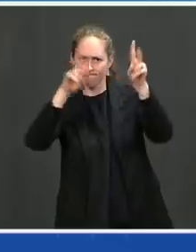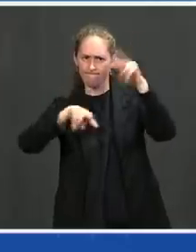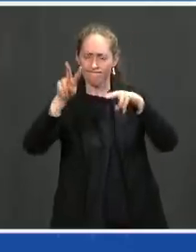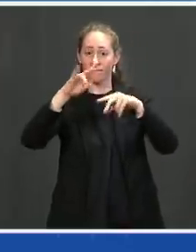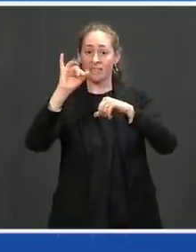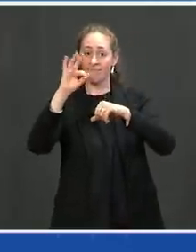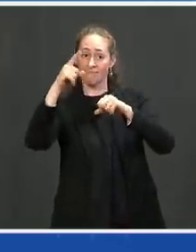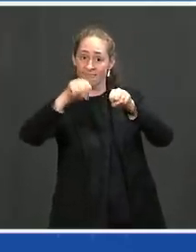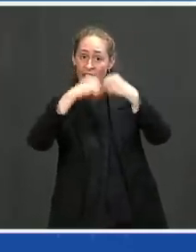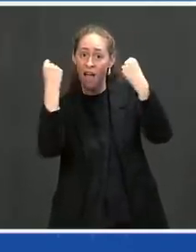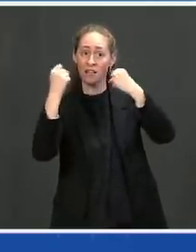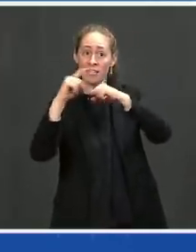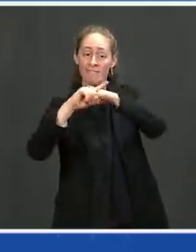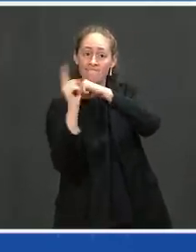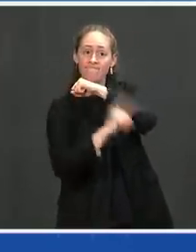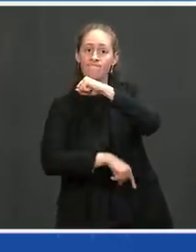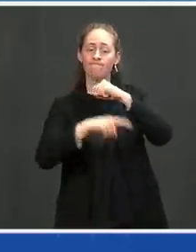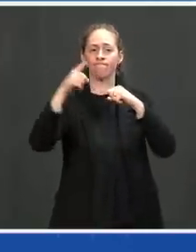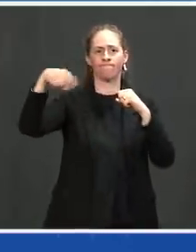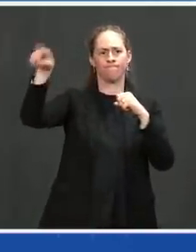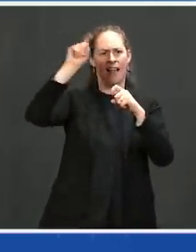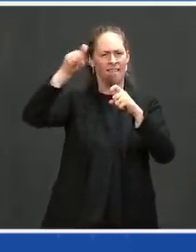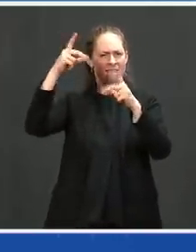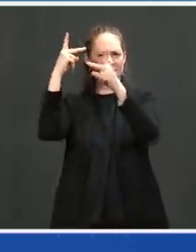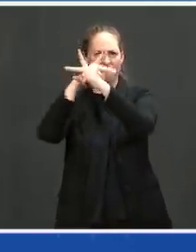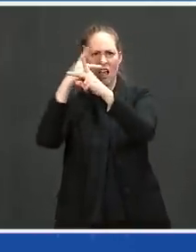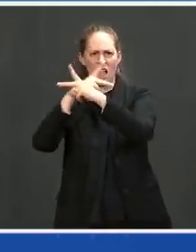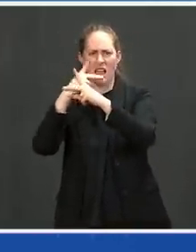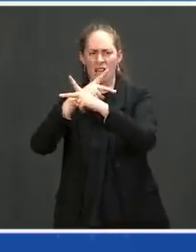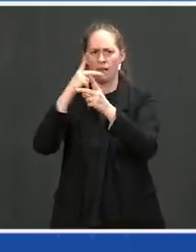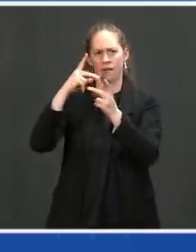And there will be responses --